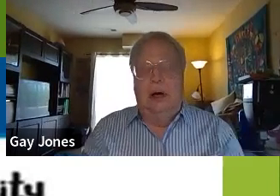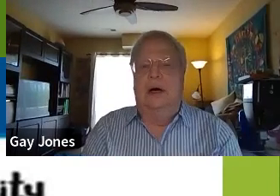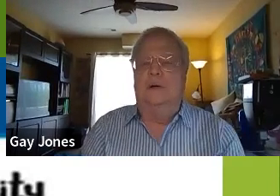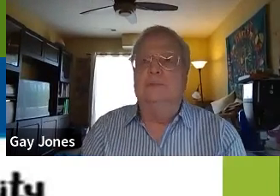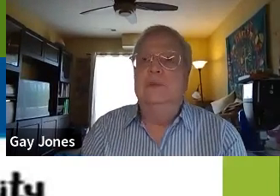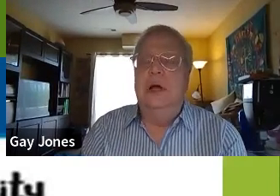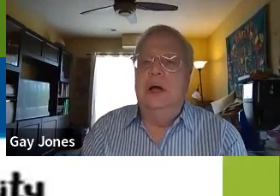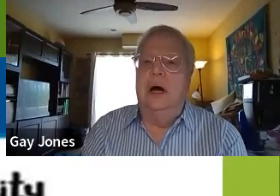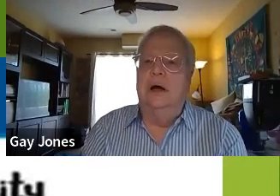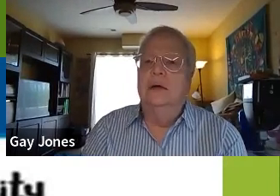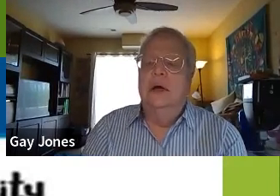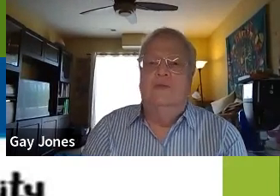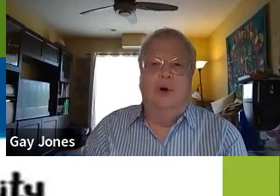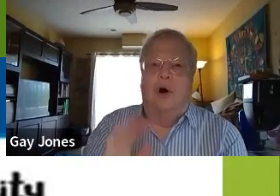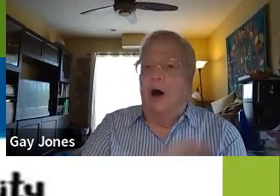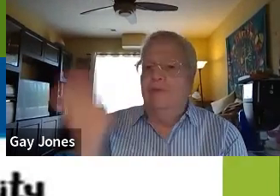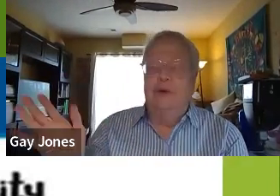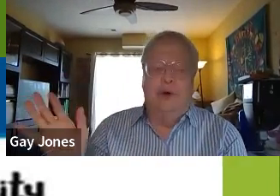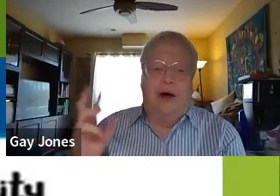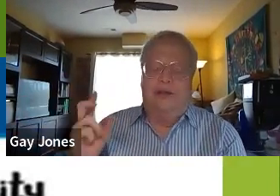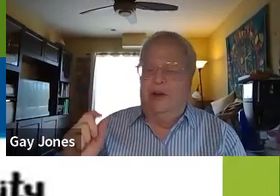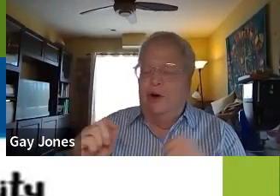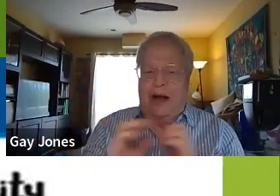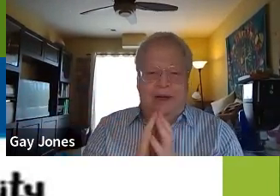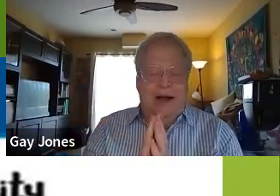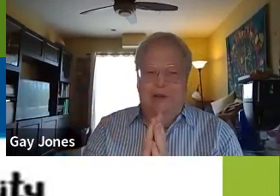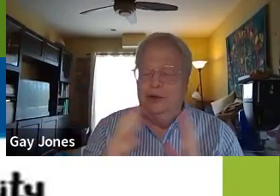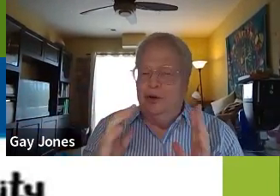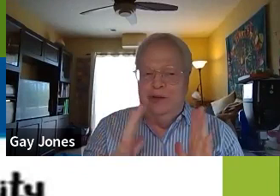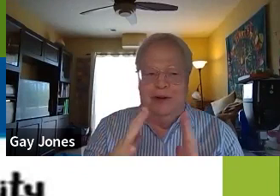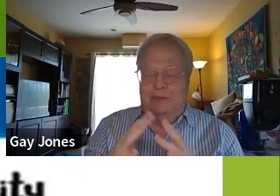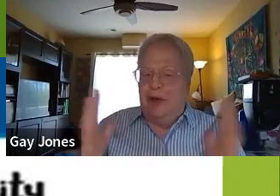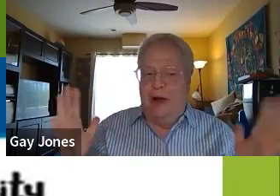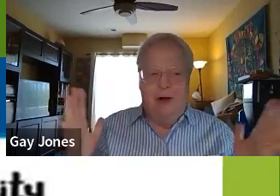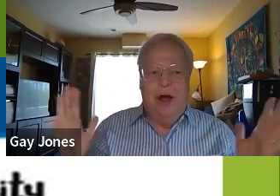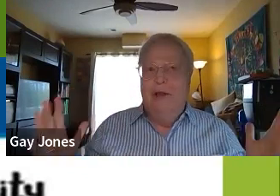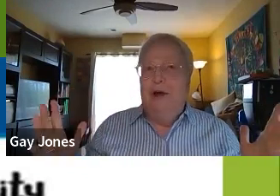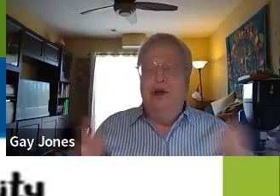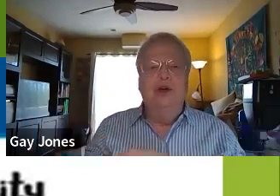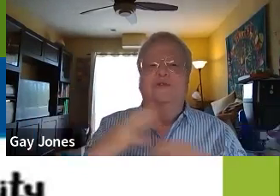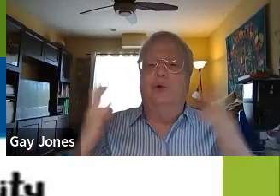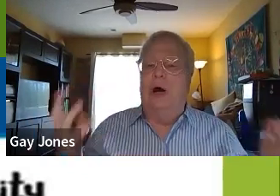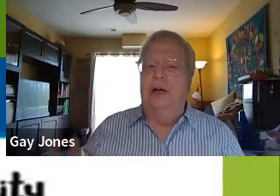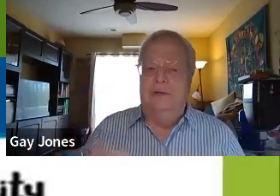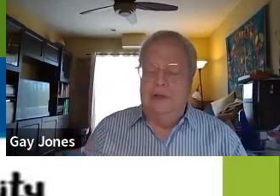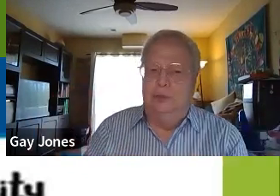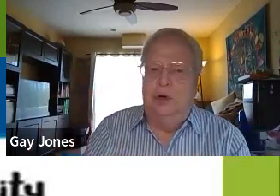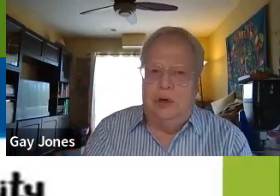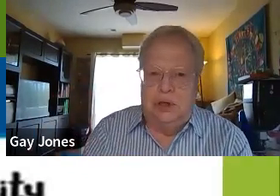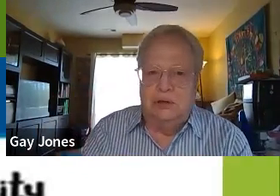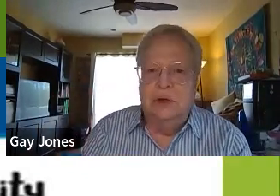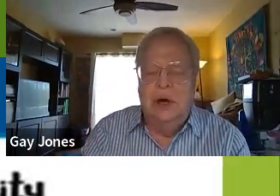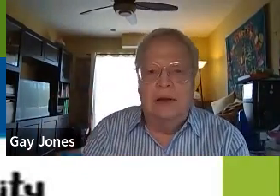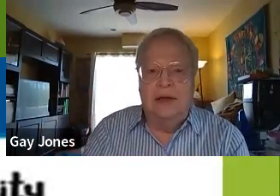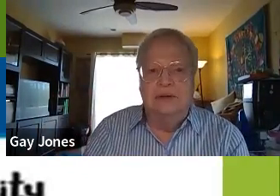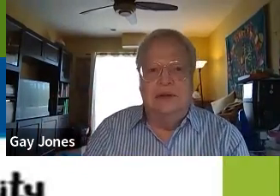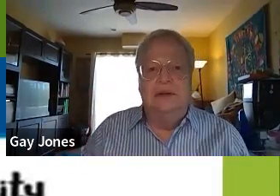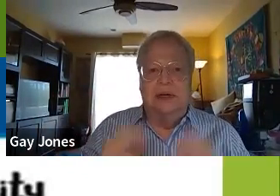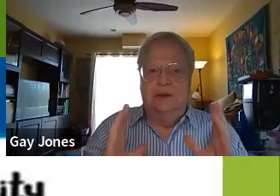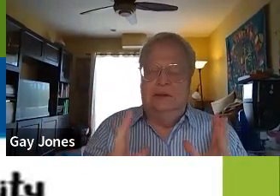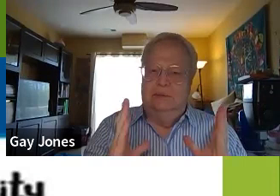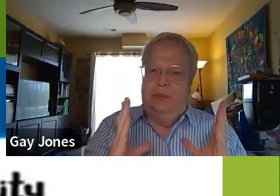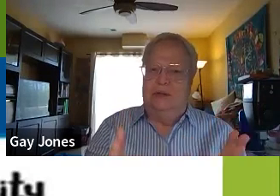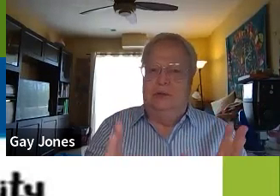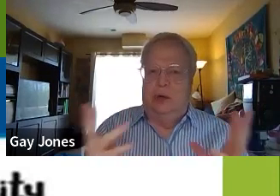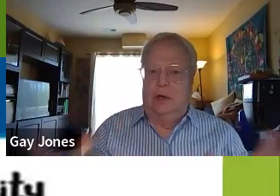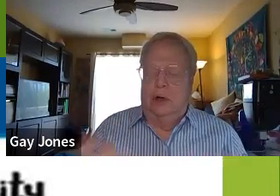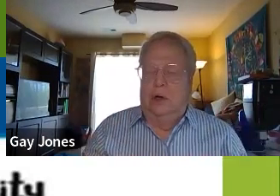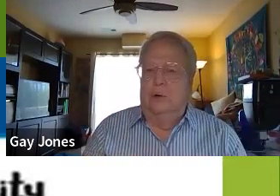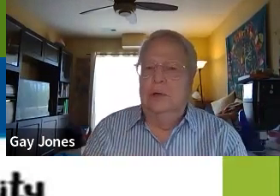And for all of you out there and the huge variety of experience, I think this picture